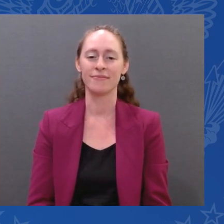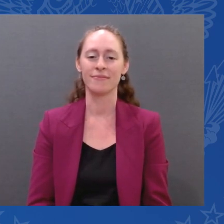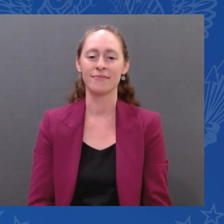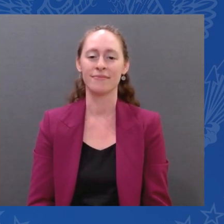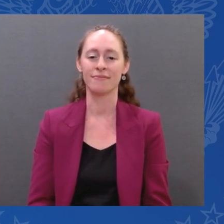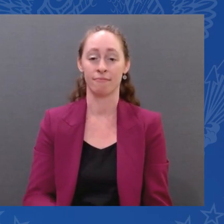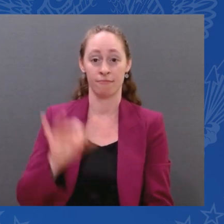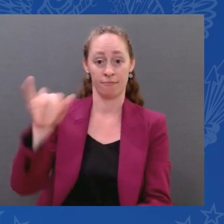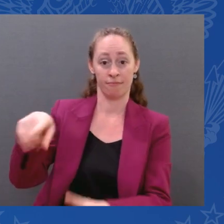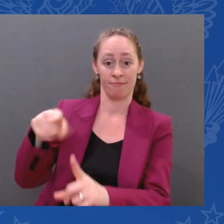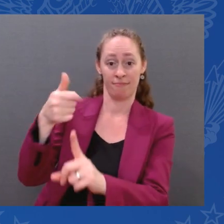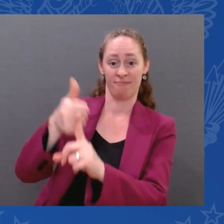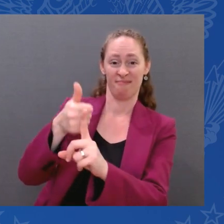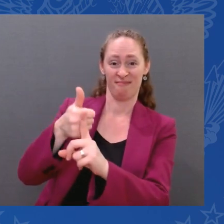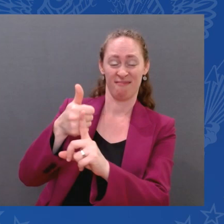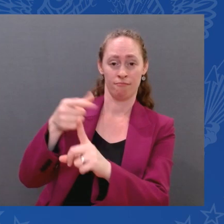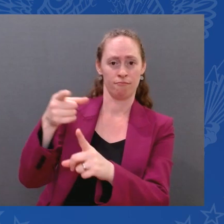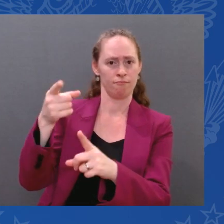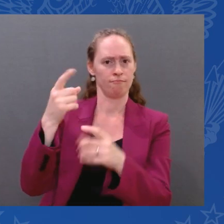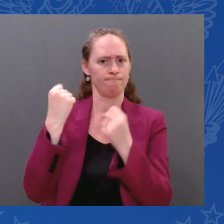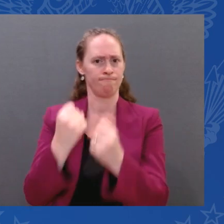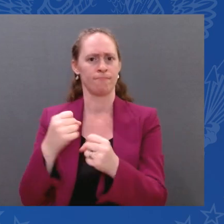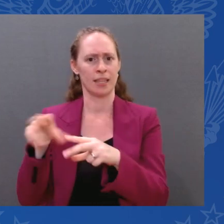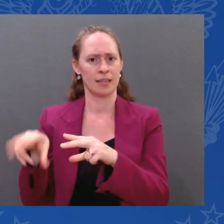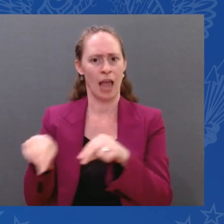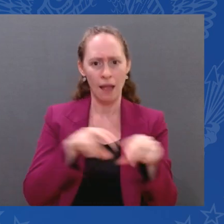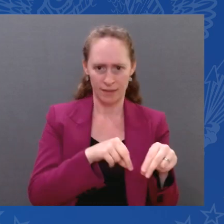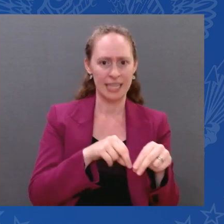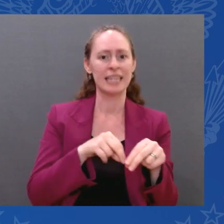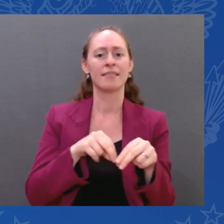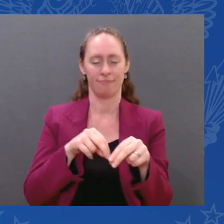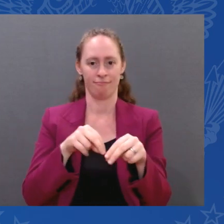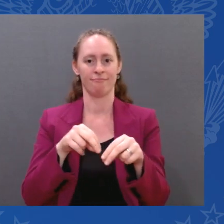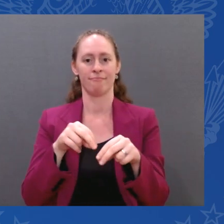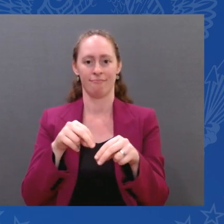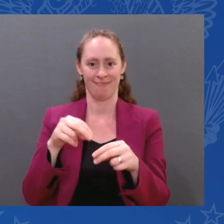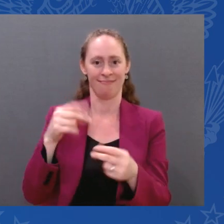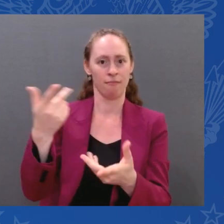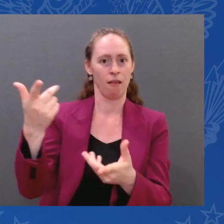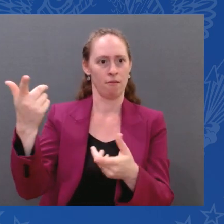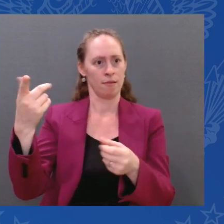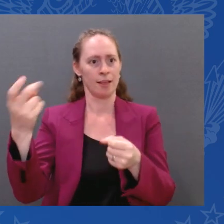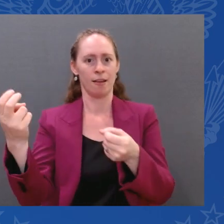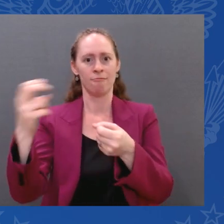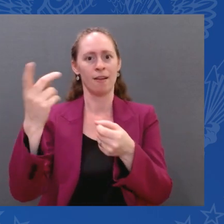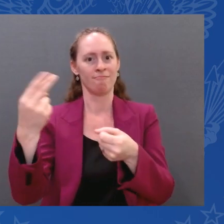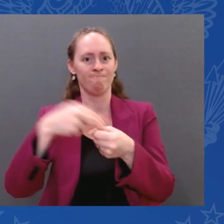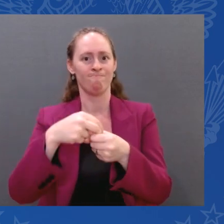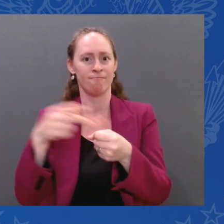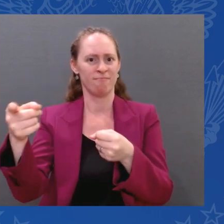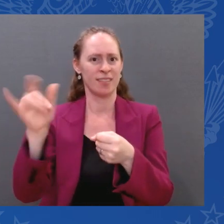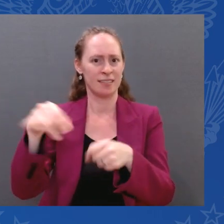John and I traveled the world together, literally traveled the world together. We became friends. We agreed on a lot more than we disagreed on.